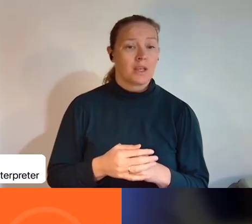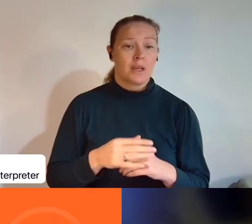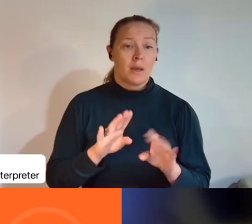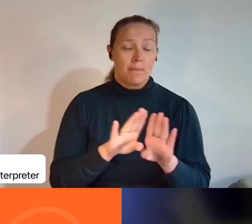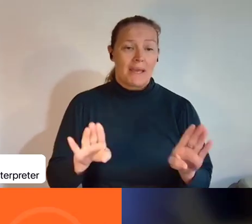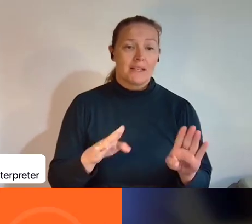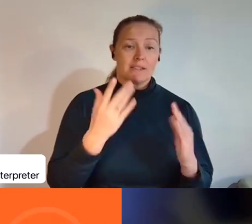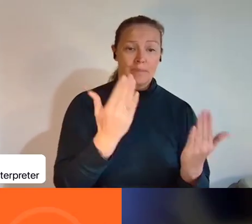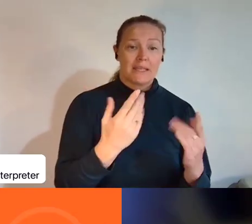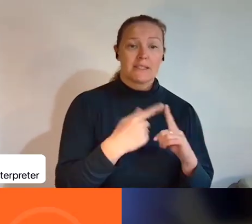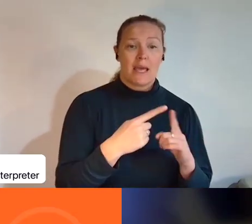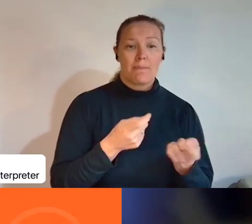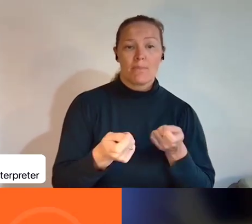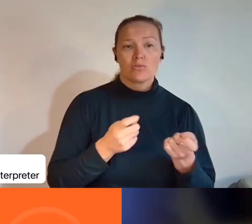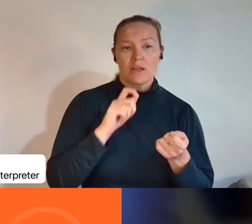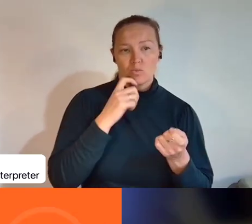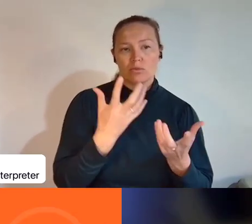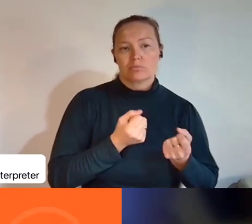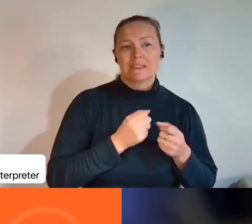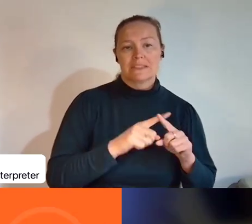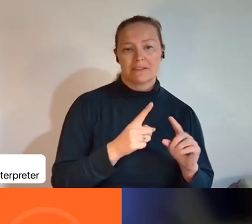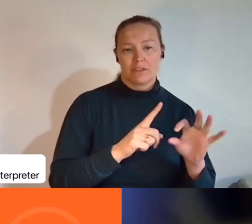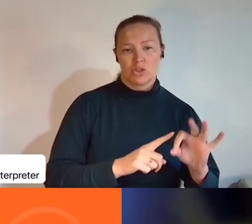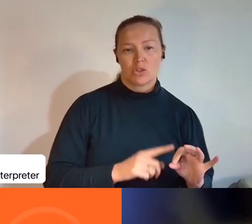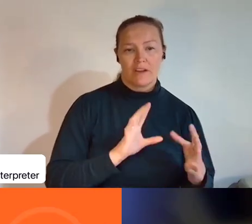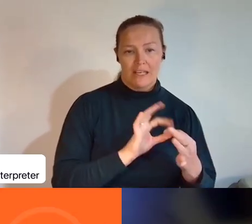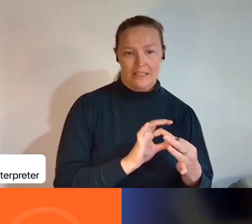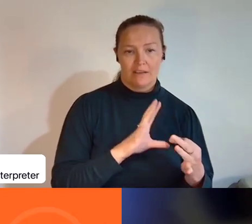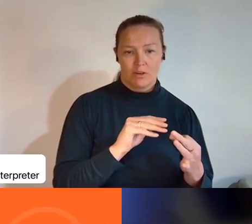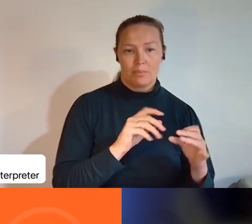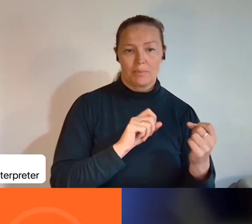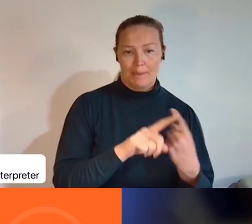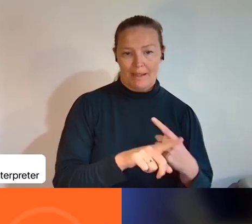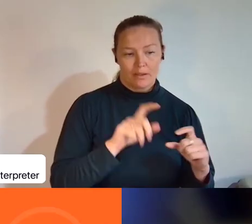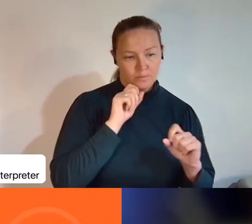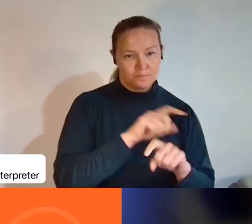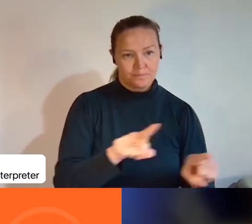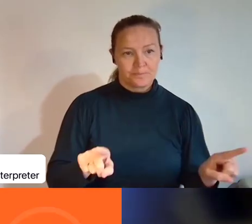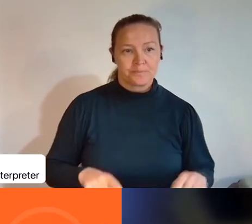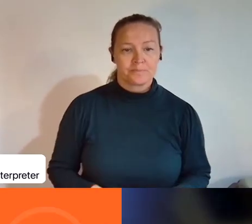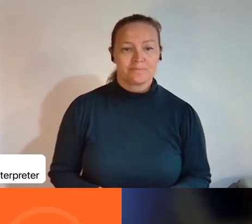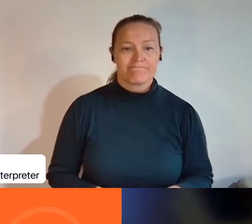you will receive a different survey link by email. So now it's my great pleasure to hand back over